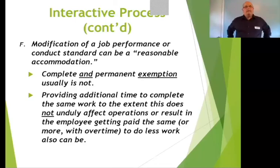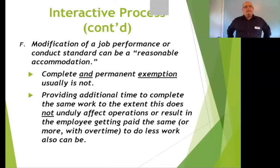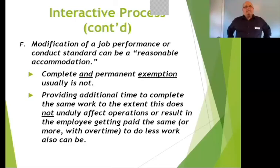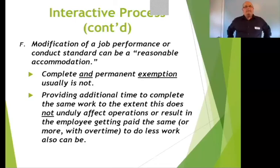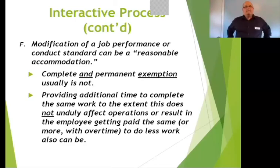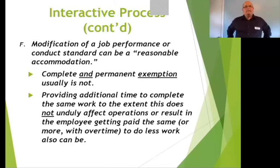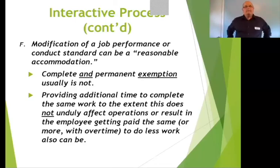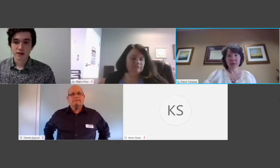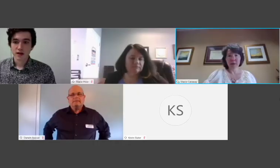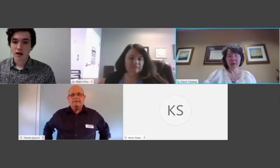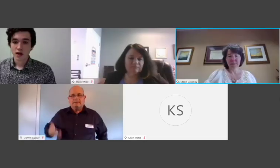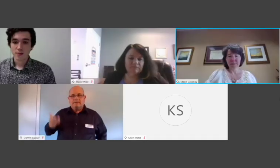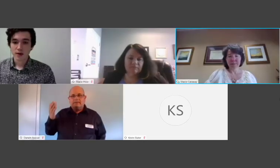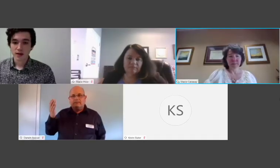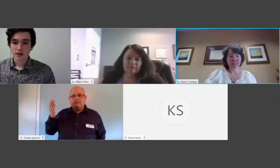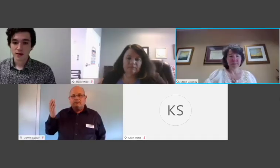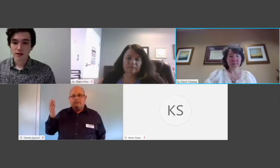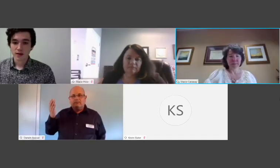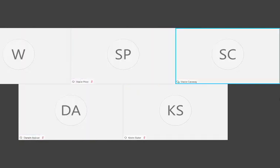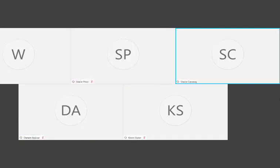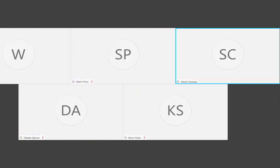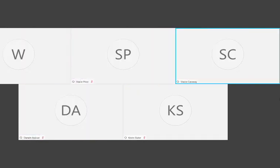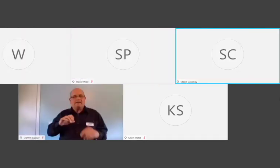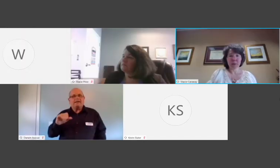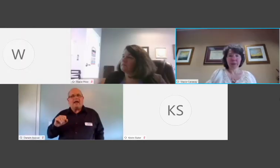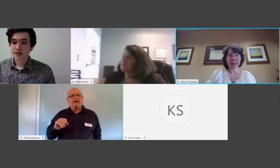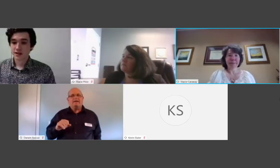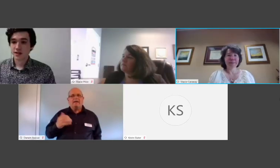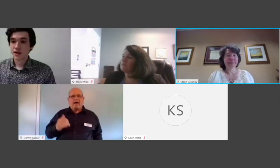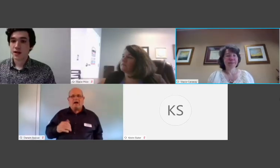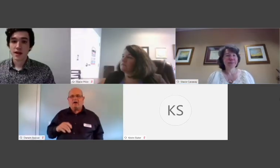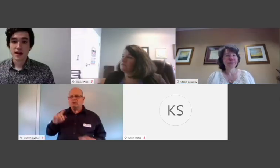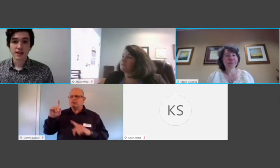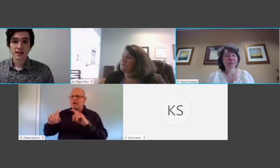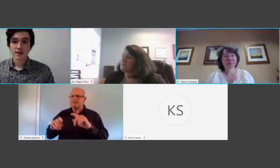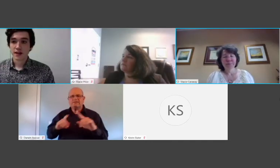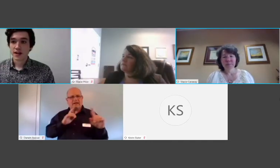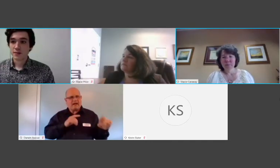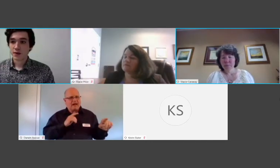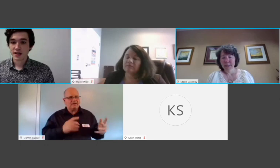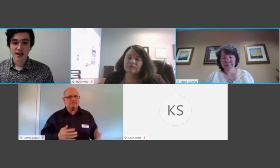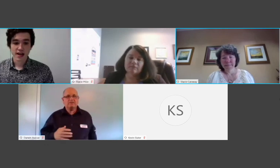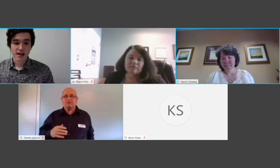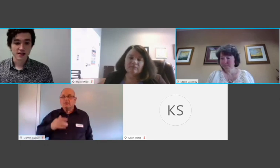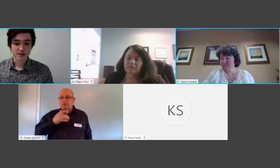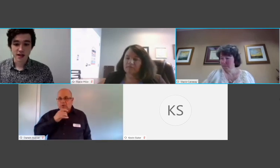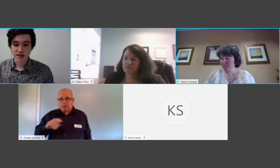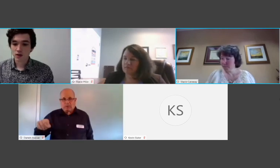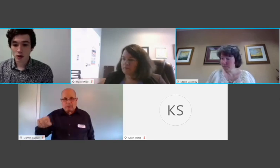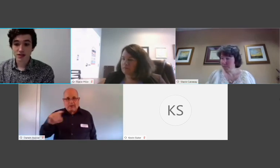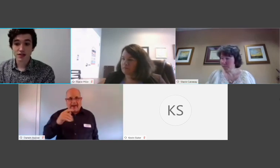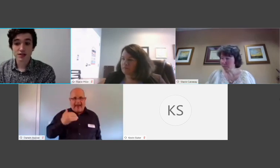role back, but we will move into the Q and A session and if anybody has any questions